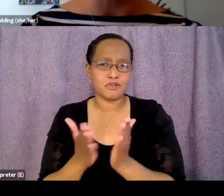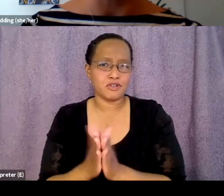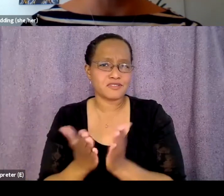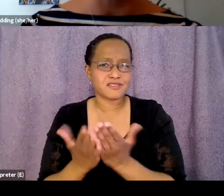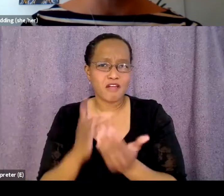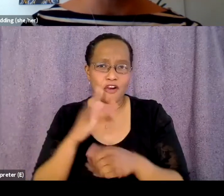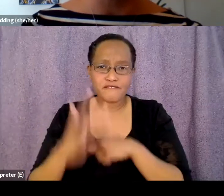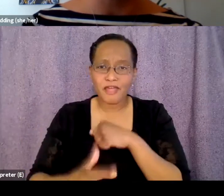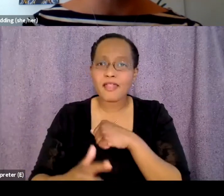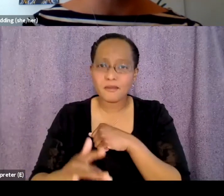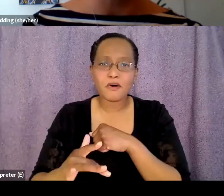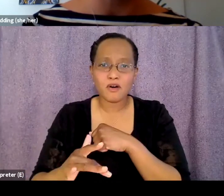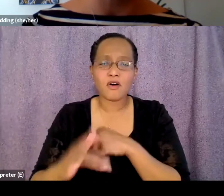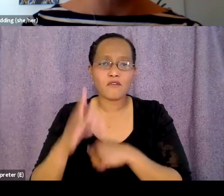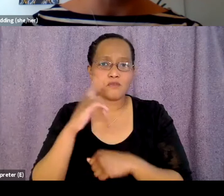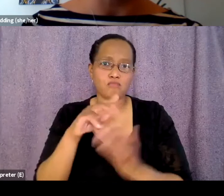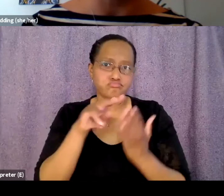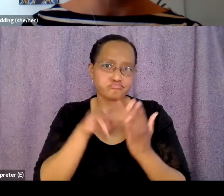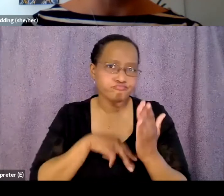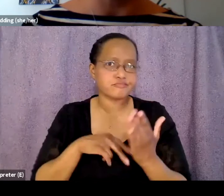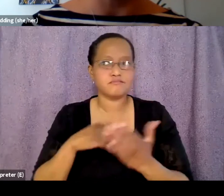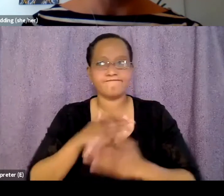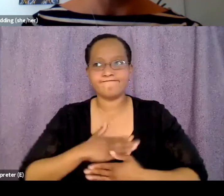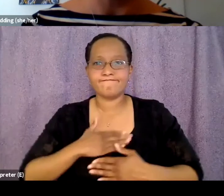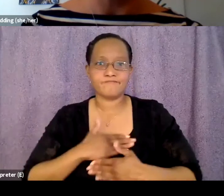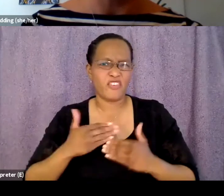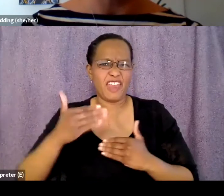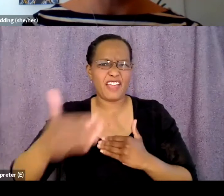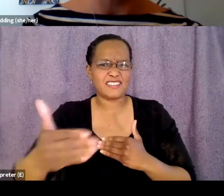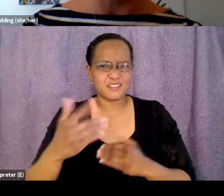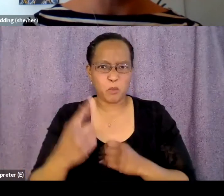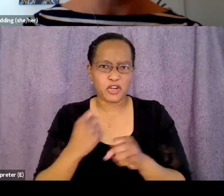Keah Brown: read in the next year and a half and I'm pumped.